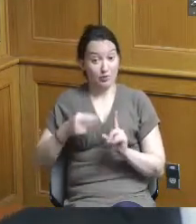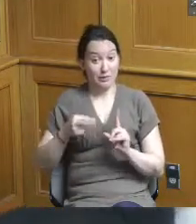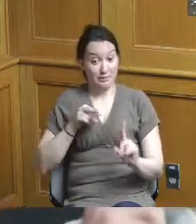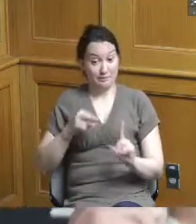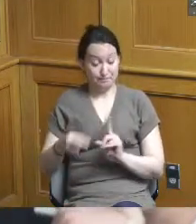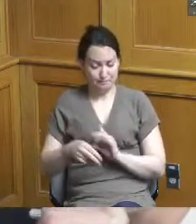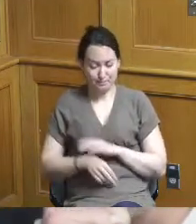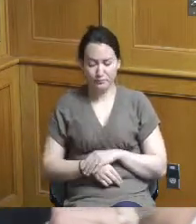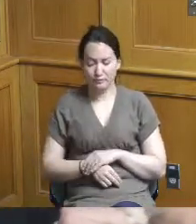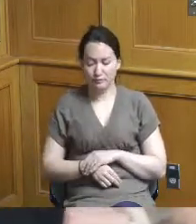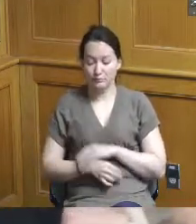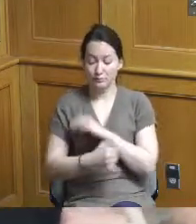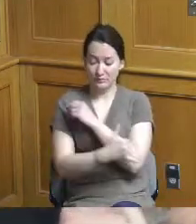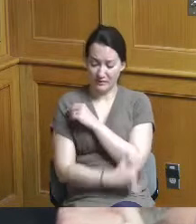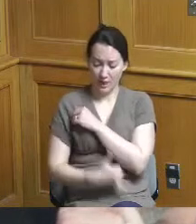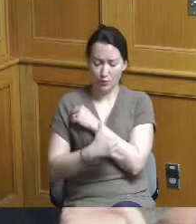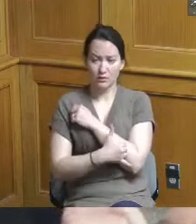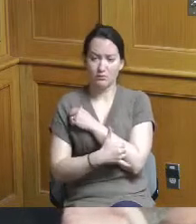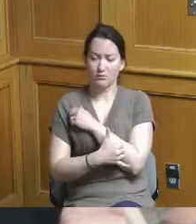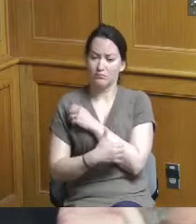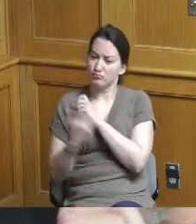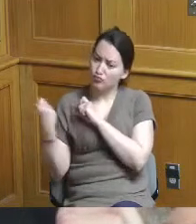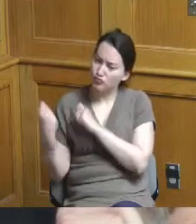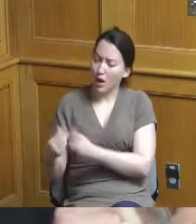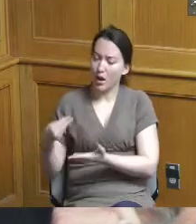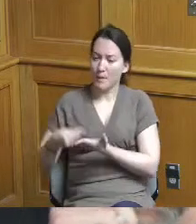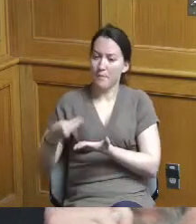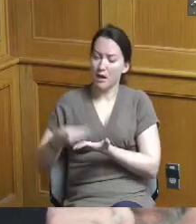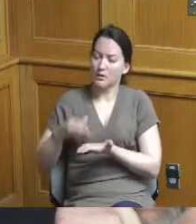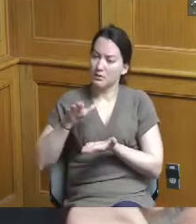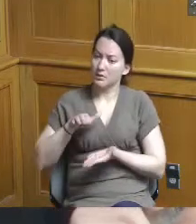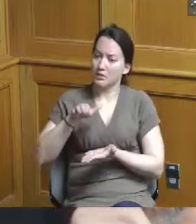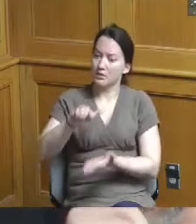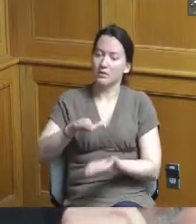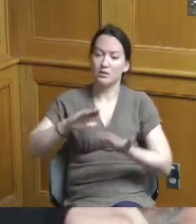the county has made a significant investment in the convention District plan